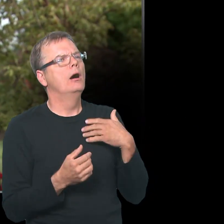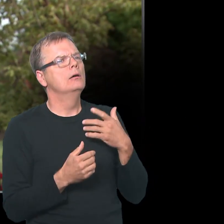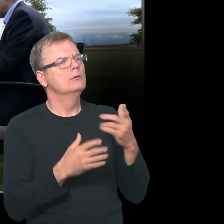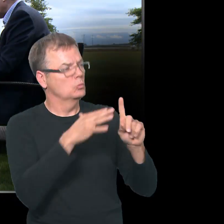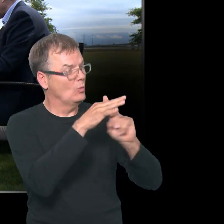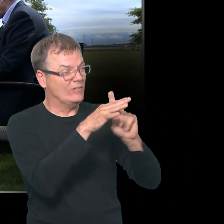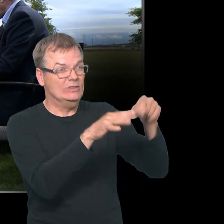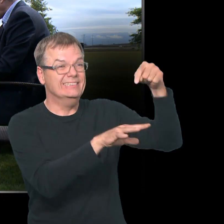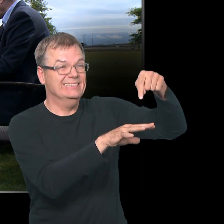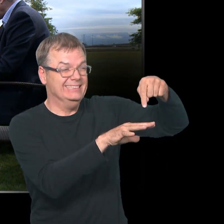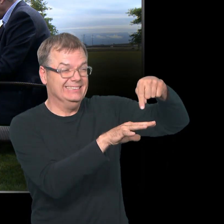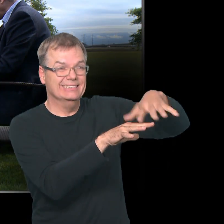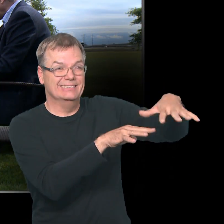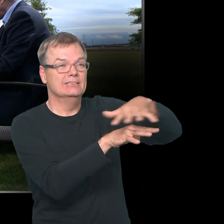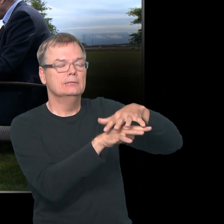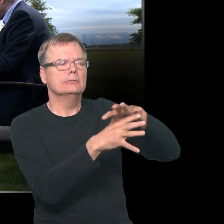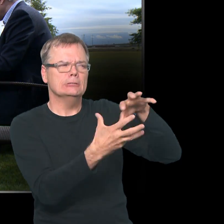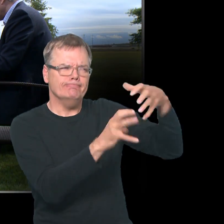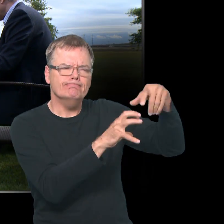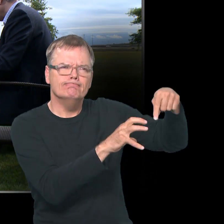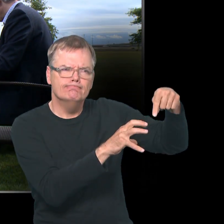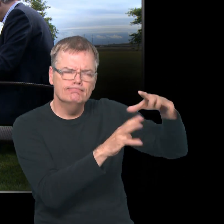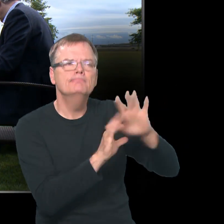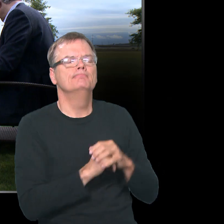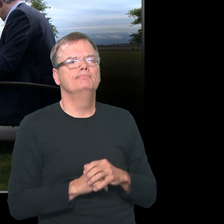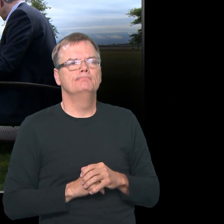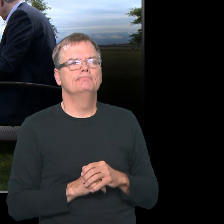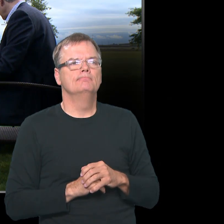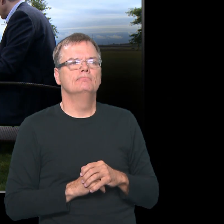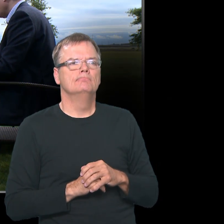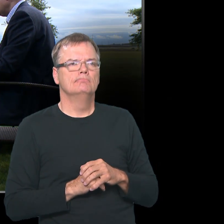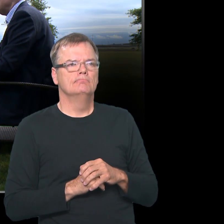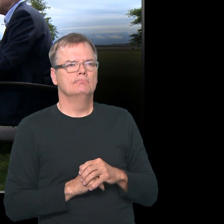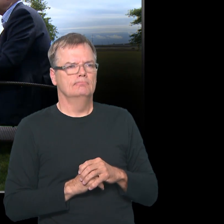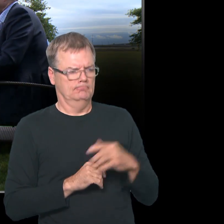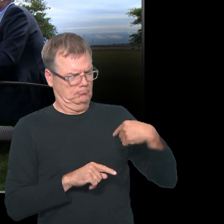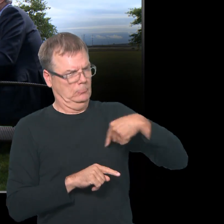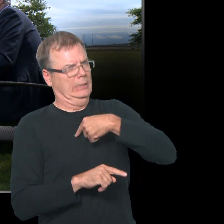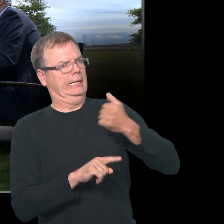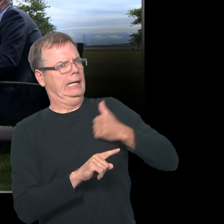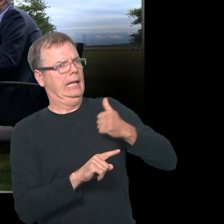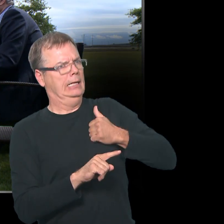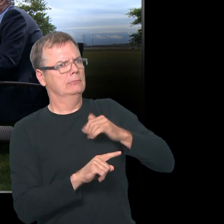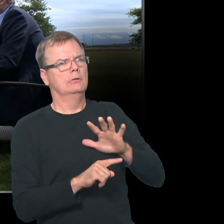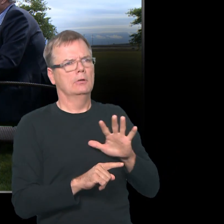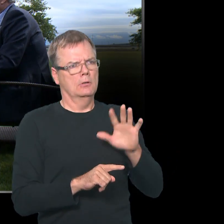Let me pick you up on the point of the migrants... Yep. and sort of the broader question.